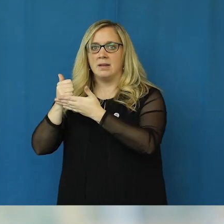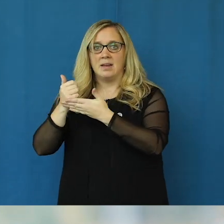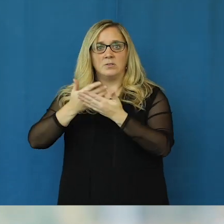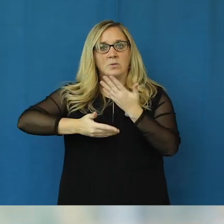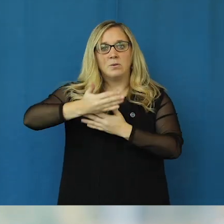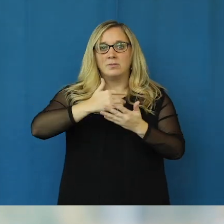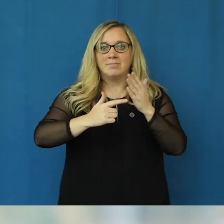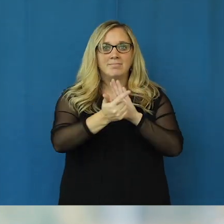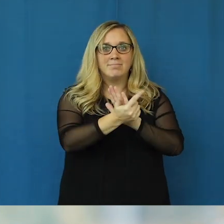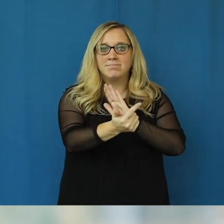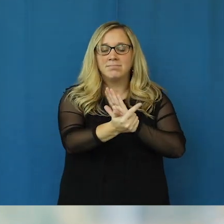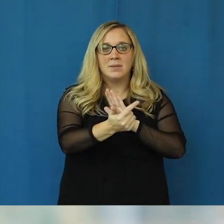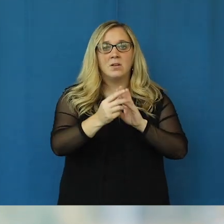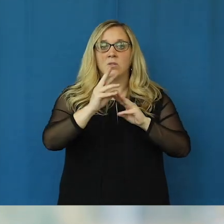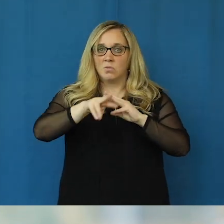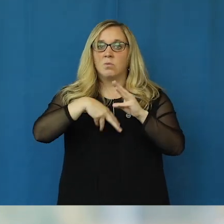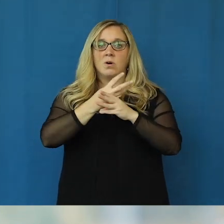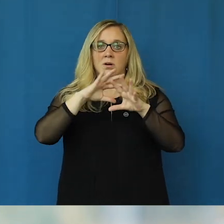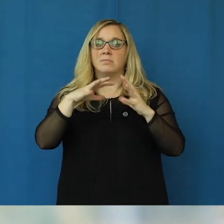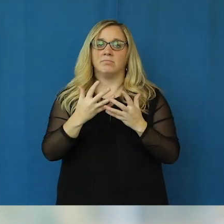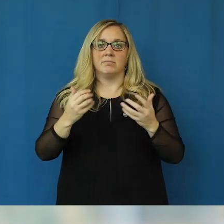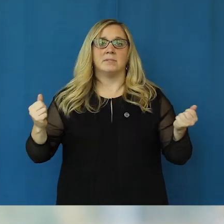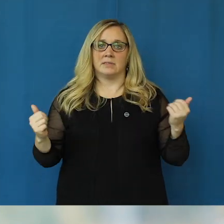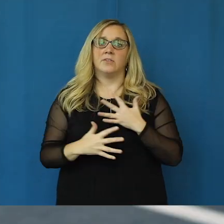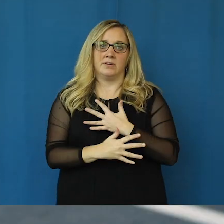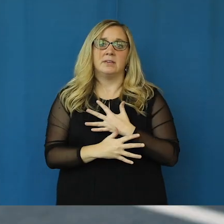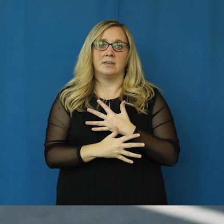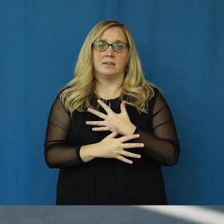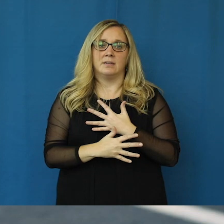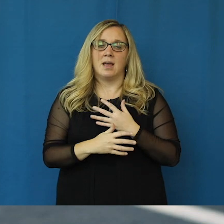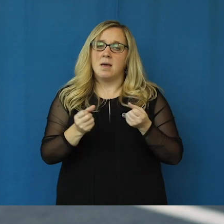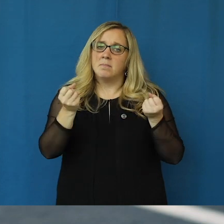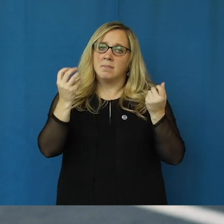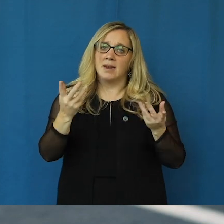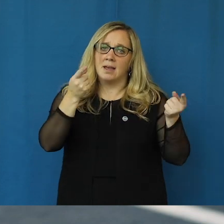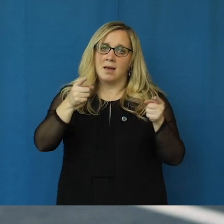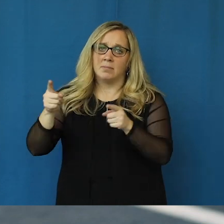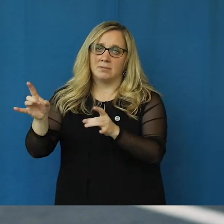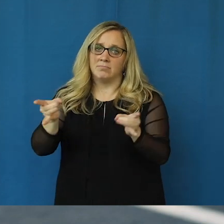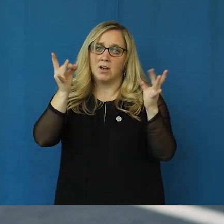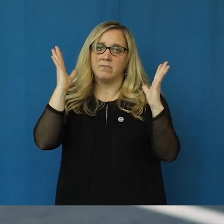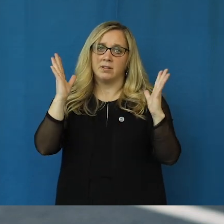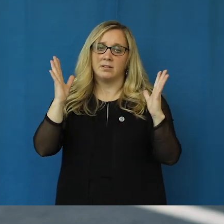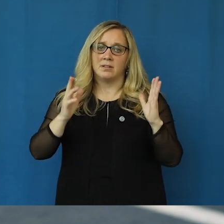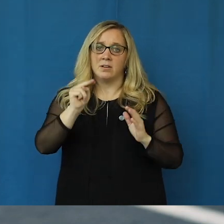was taken away and the world was a very scary place. So many other tragic things happened. We had the largest mass shooting